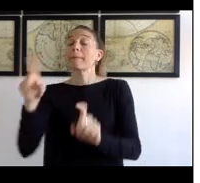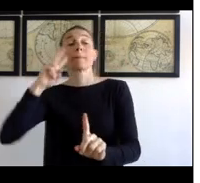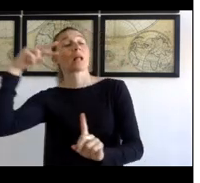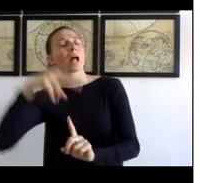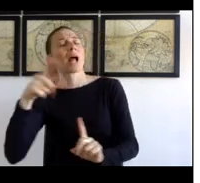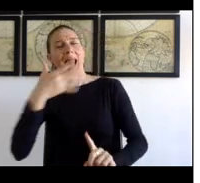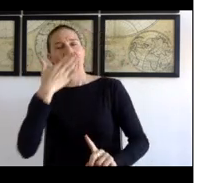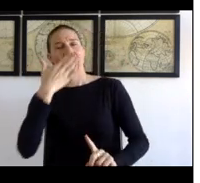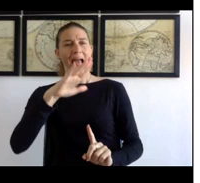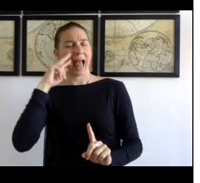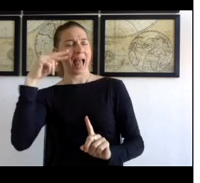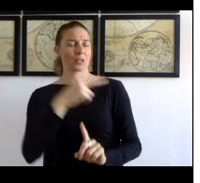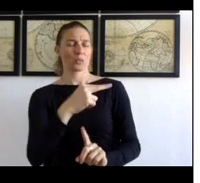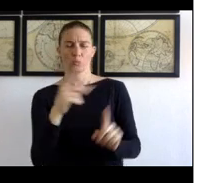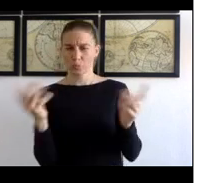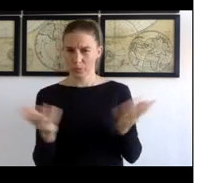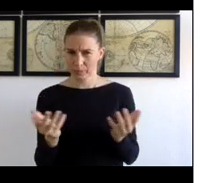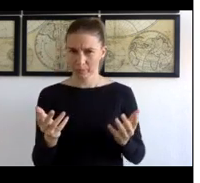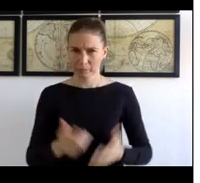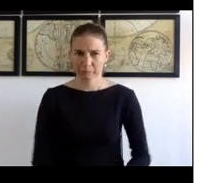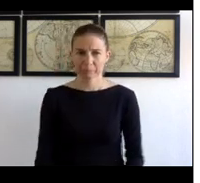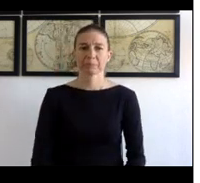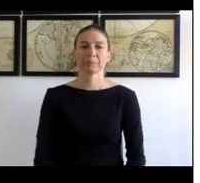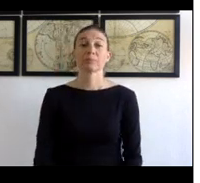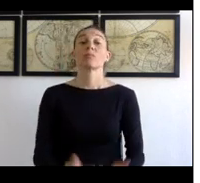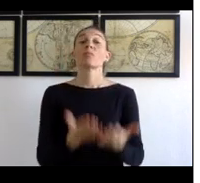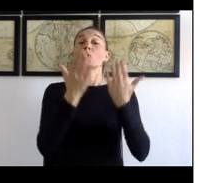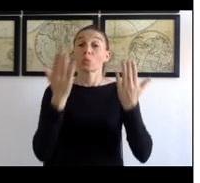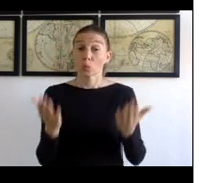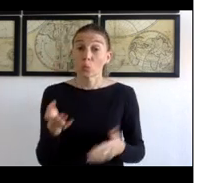The disability model to be included in the labour force survey has...